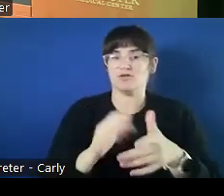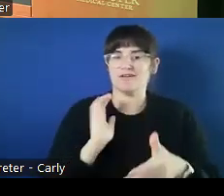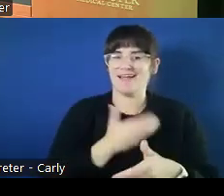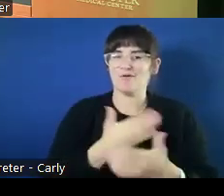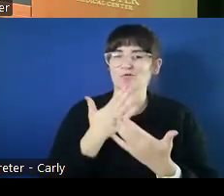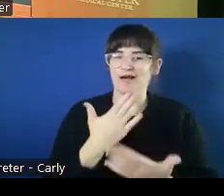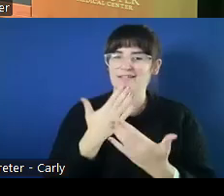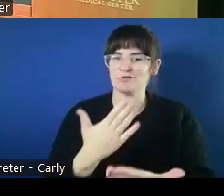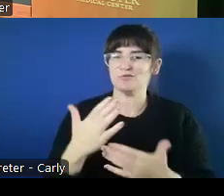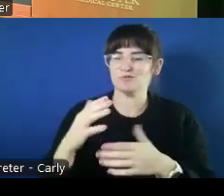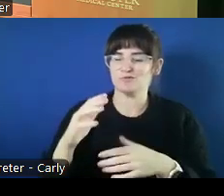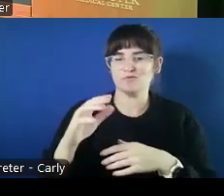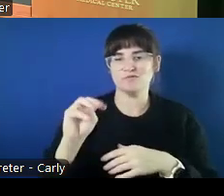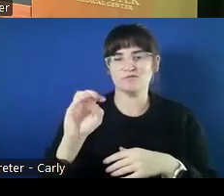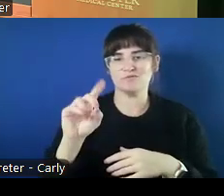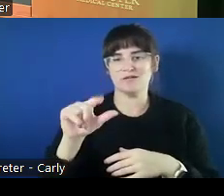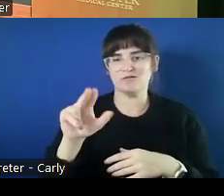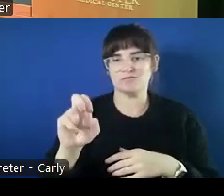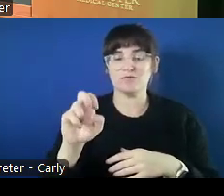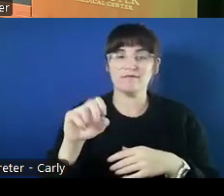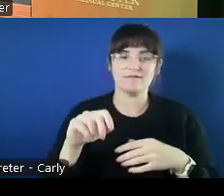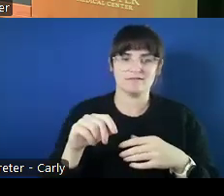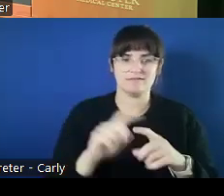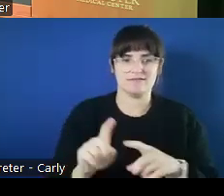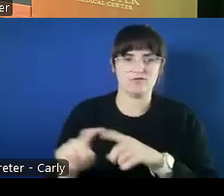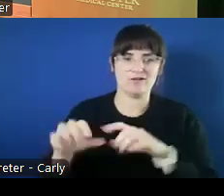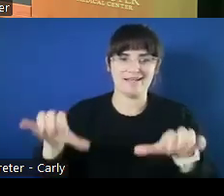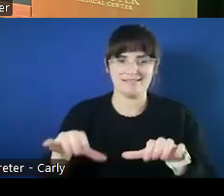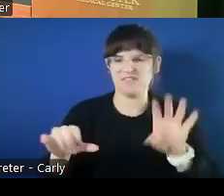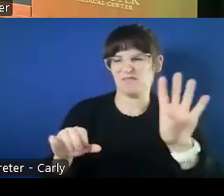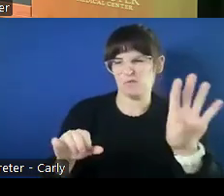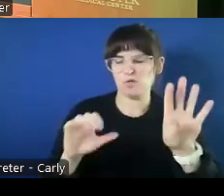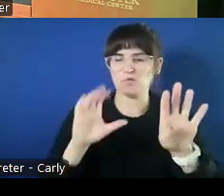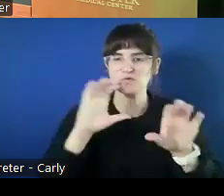of four different activities that we're going to perform over the course of the month and then we